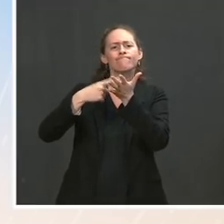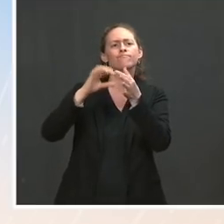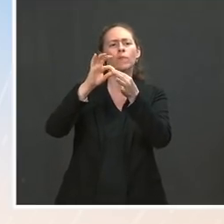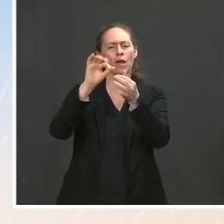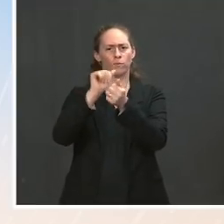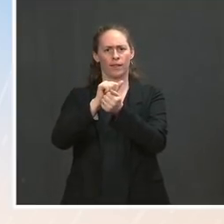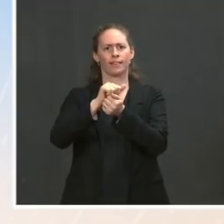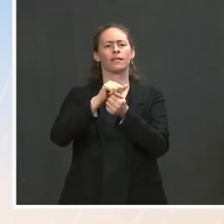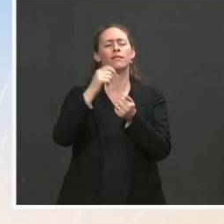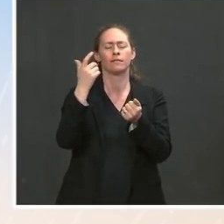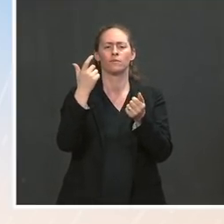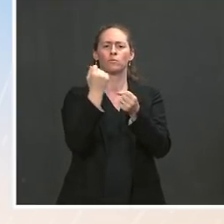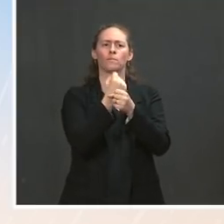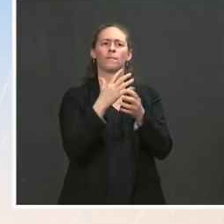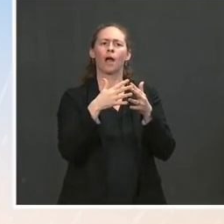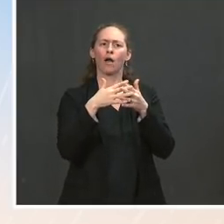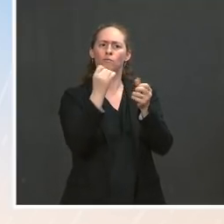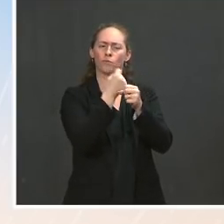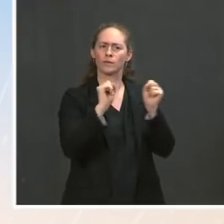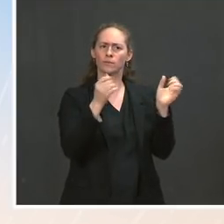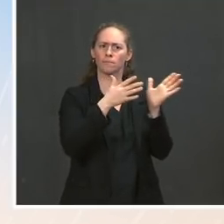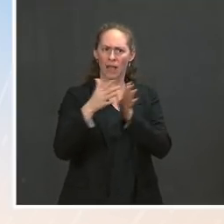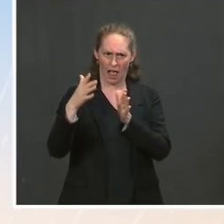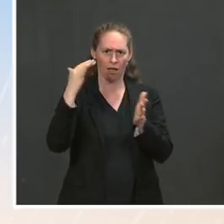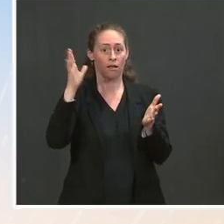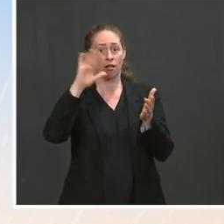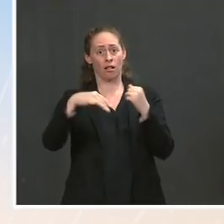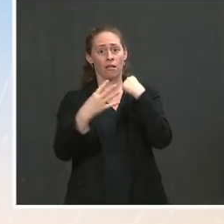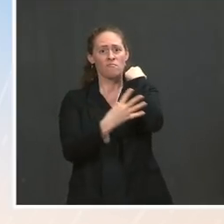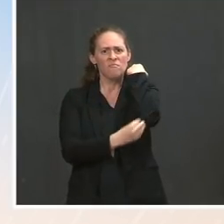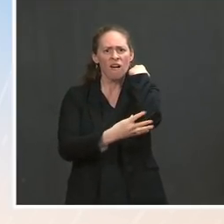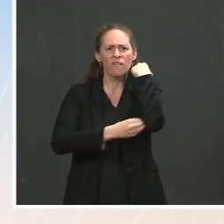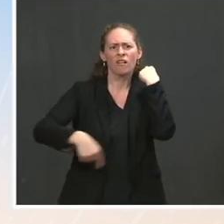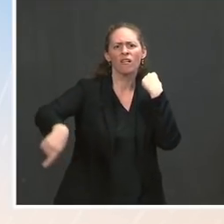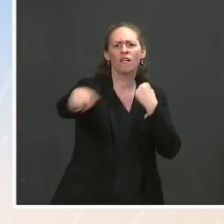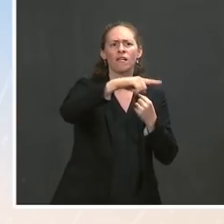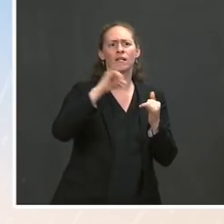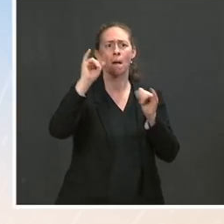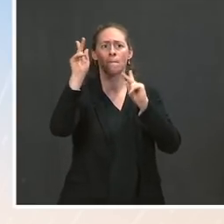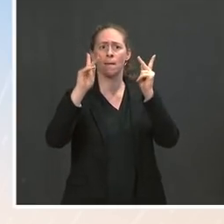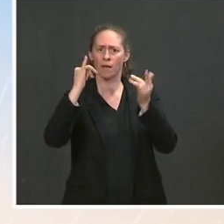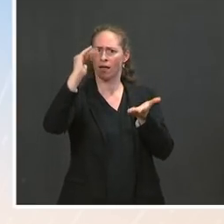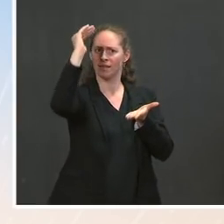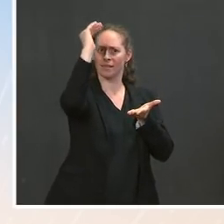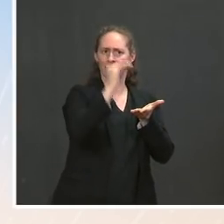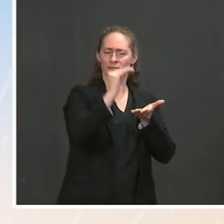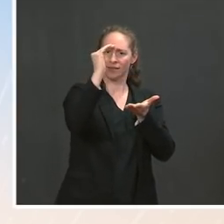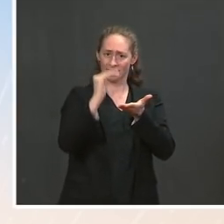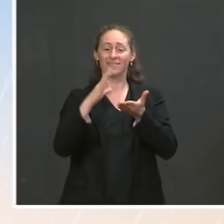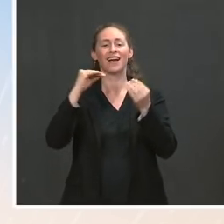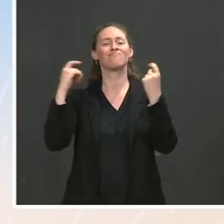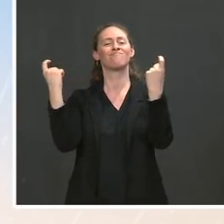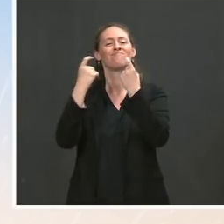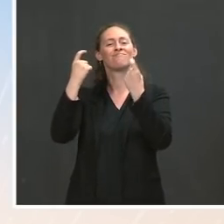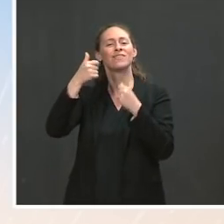In Connecticut, they will hold a listening session at a Boys & Girls Club and visit a child development center. The American Rescue Plan